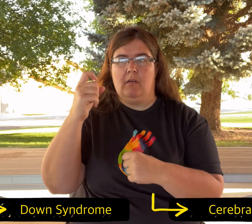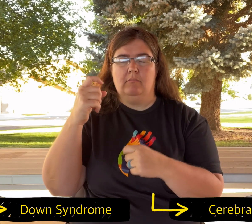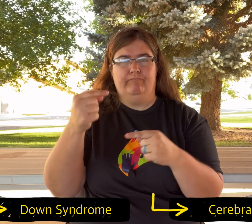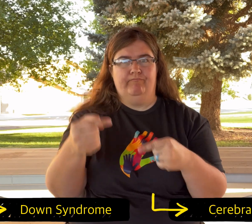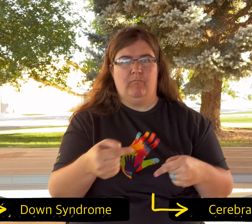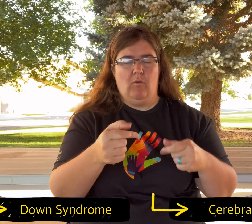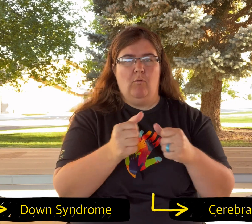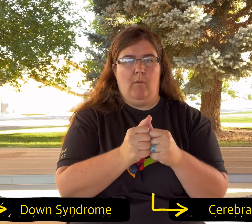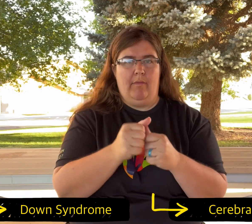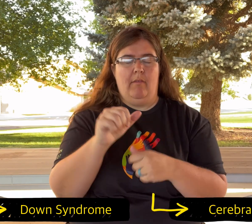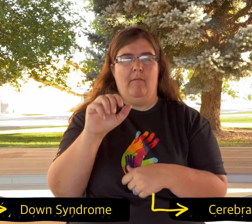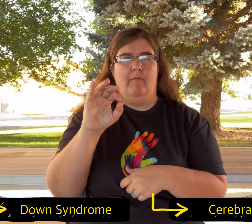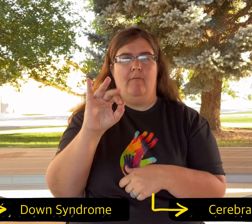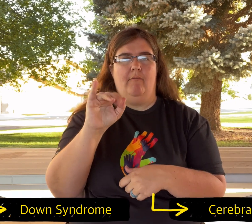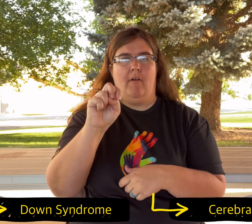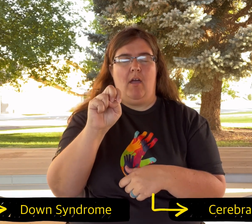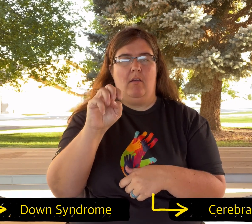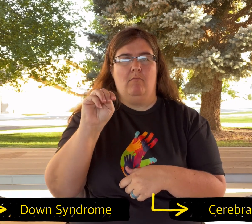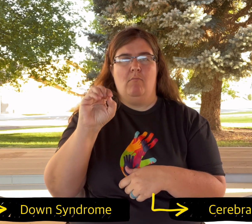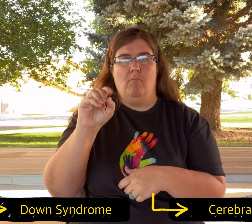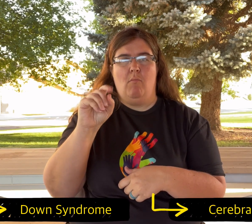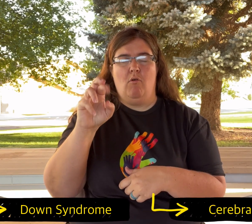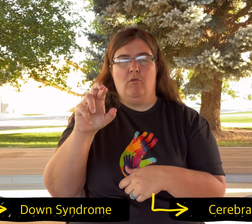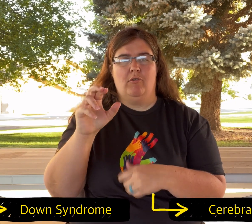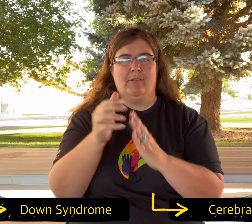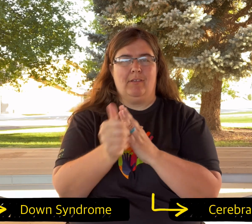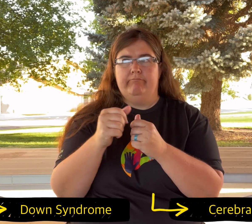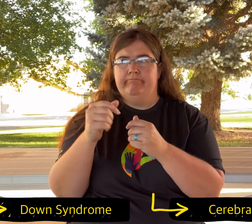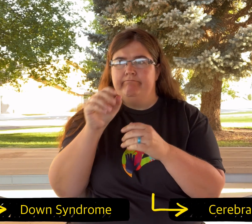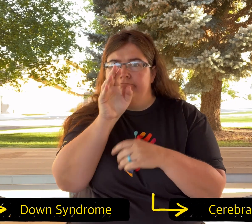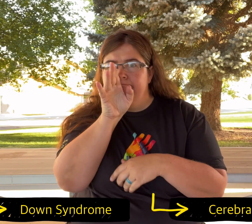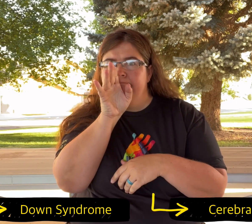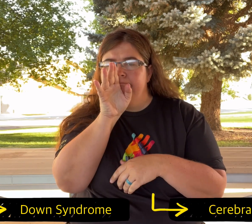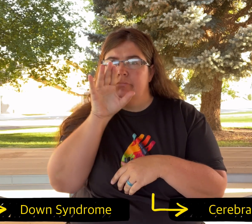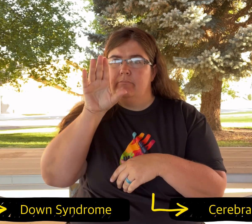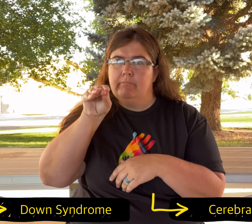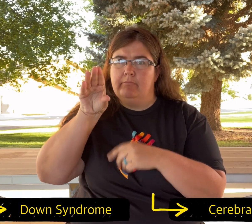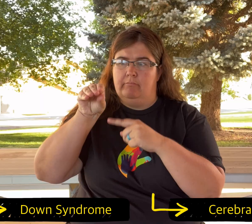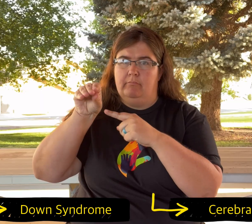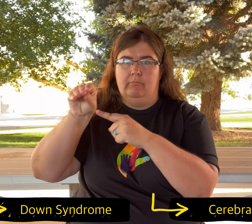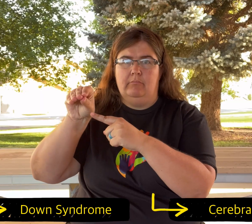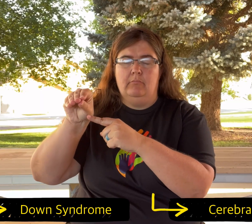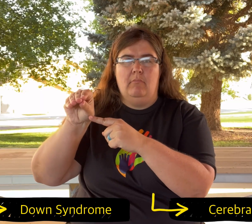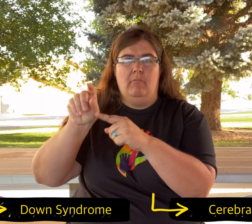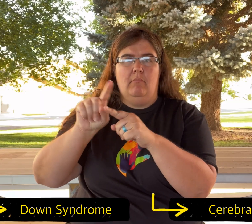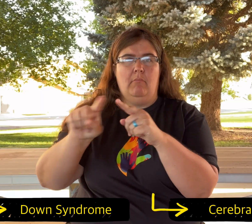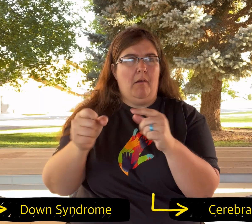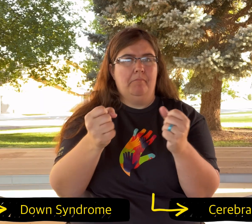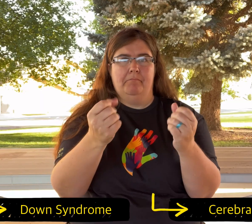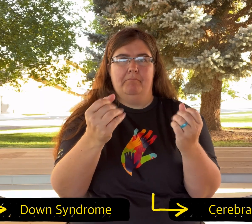Palsy because they might struggle with the fine motor skills, the mechanics of speaking, but they